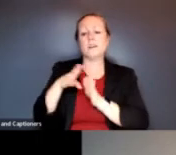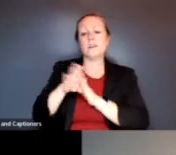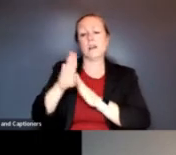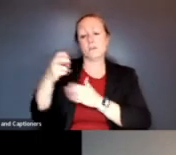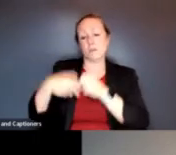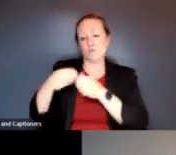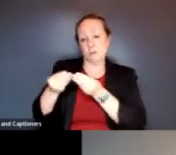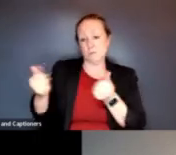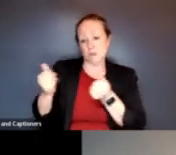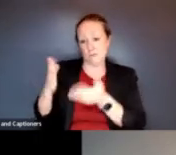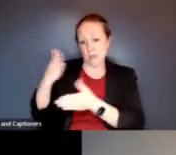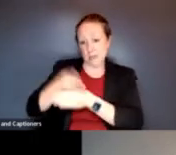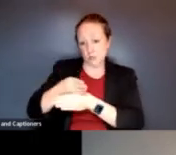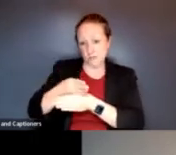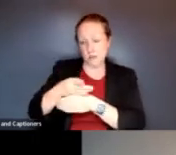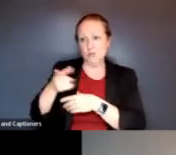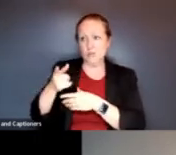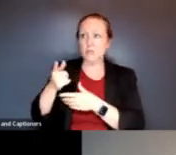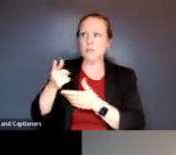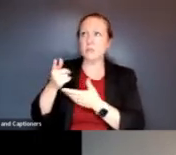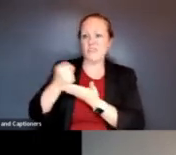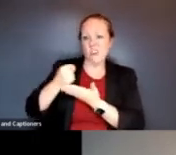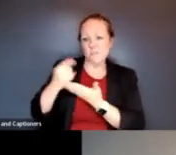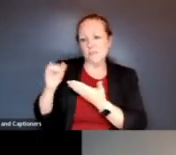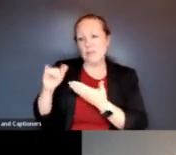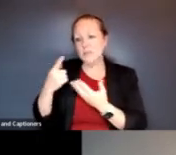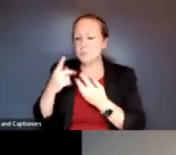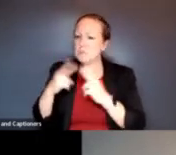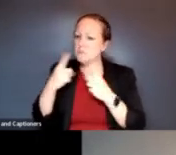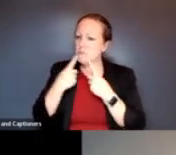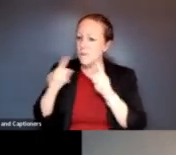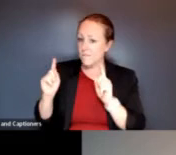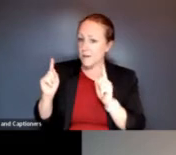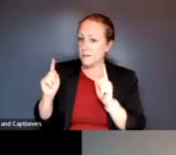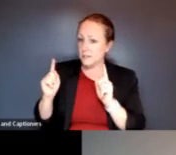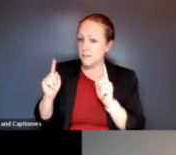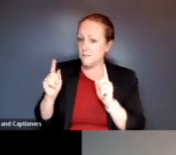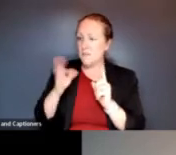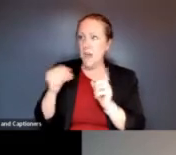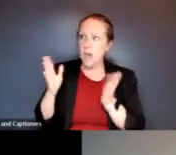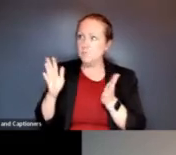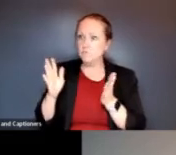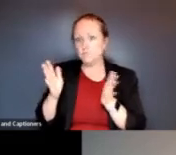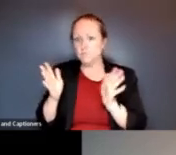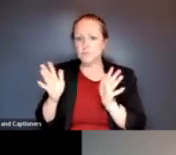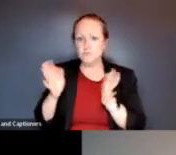that is very effective and easy. It's a metacognitive